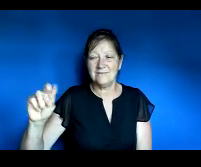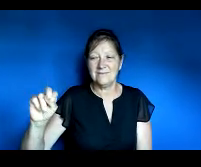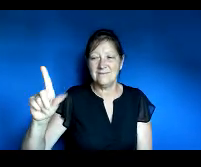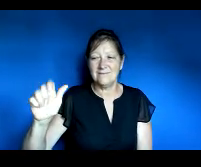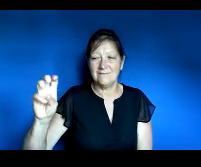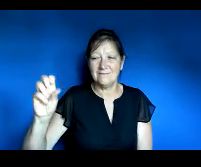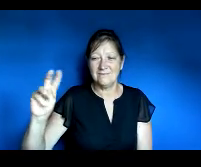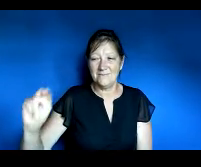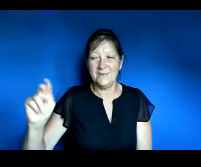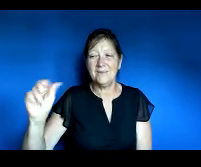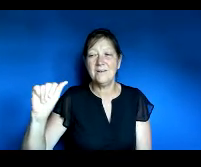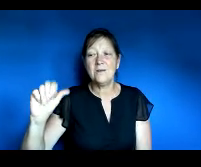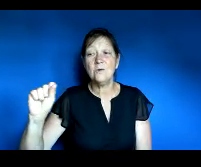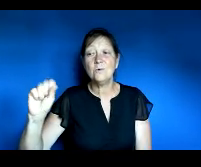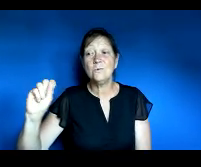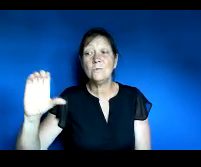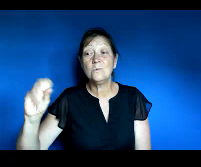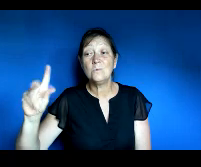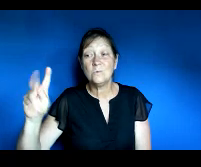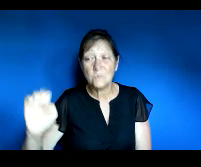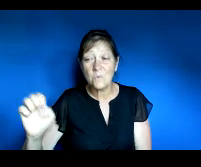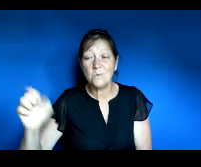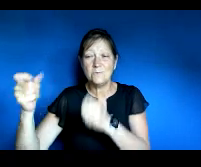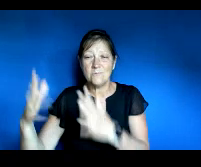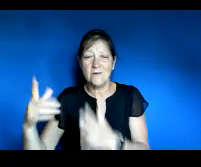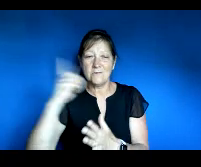and the director of Student Accessibility Services.